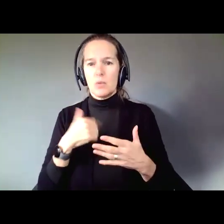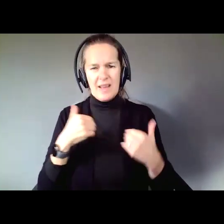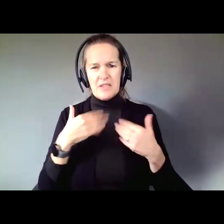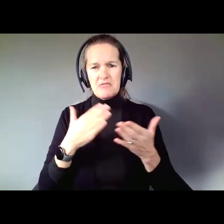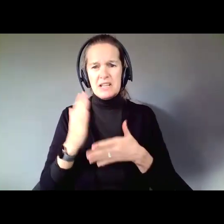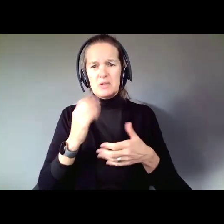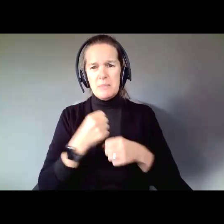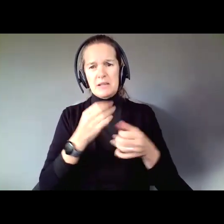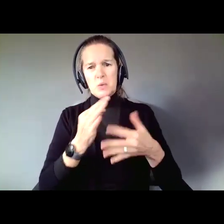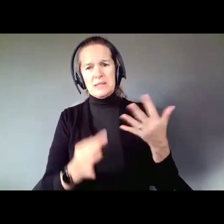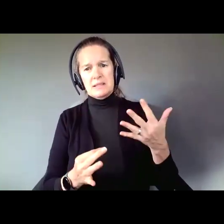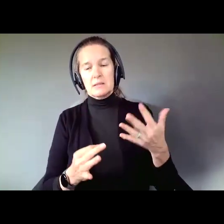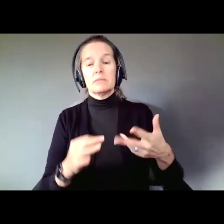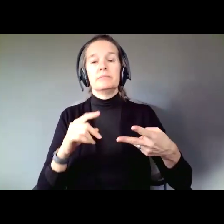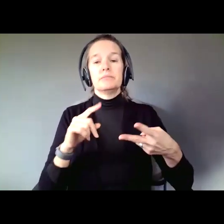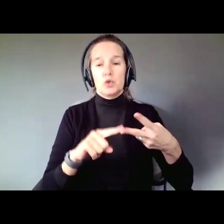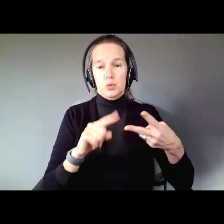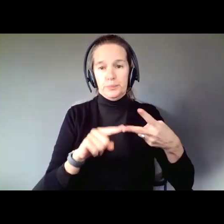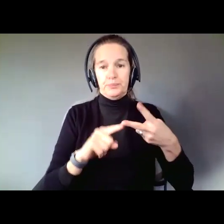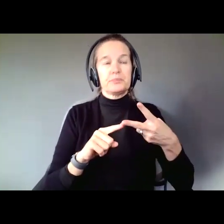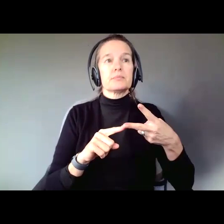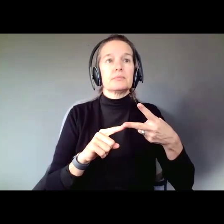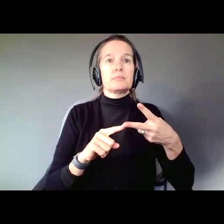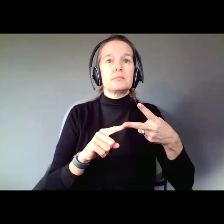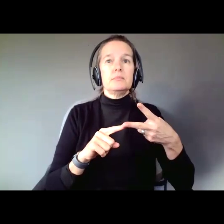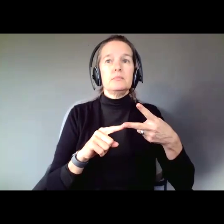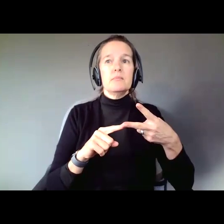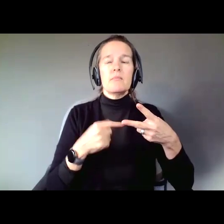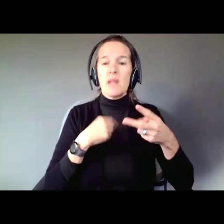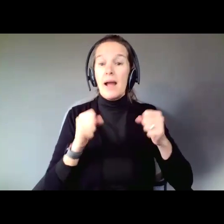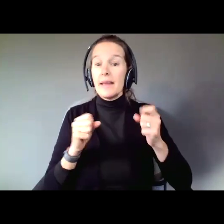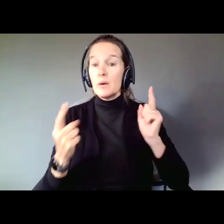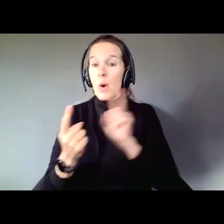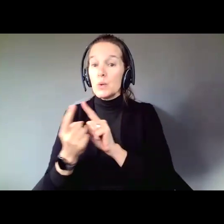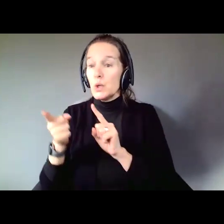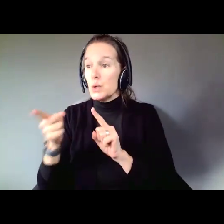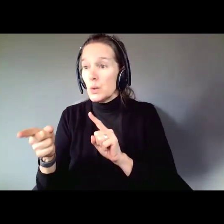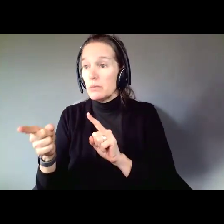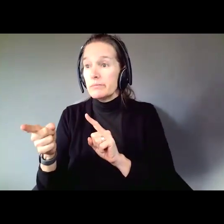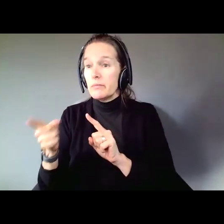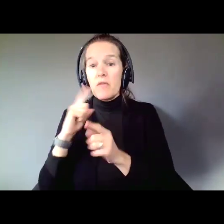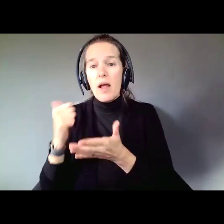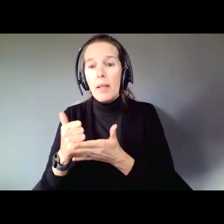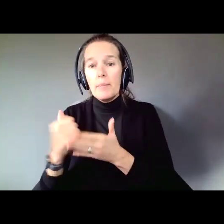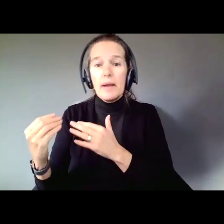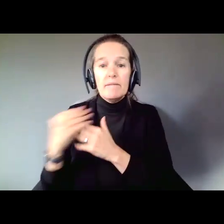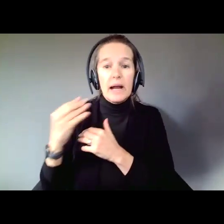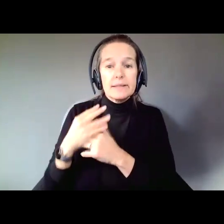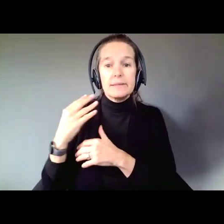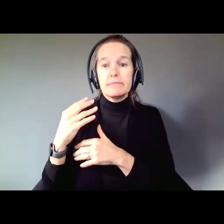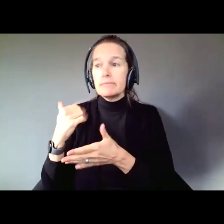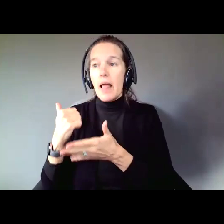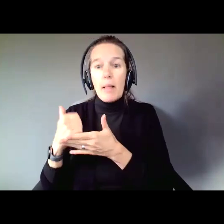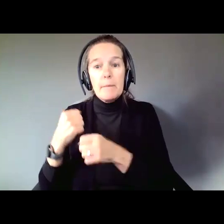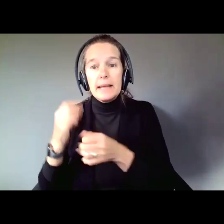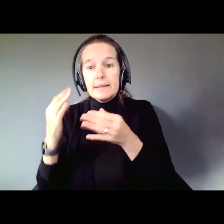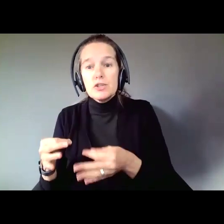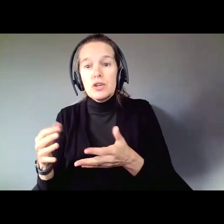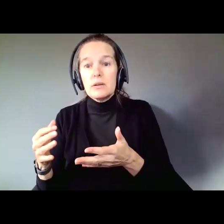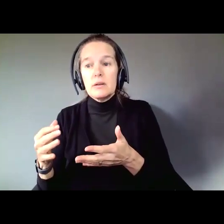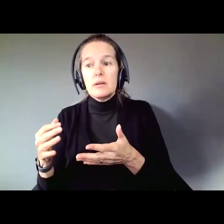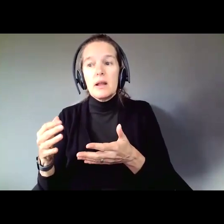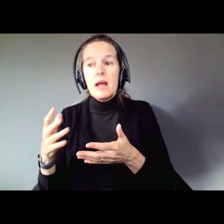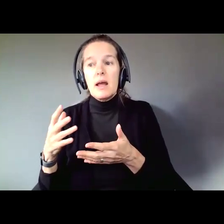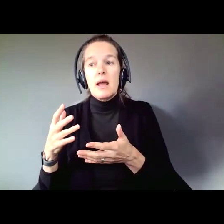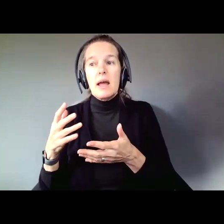Number two, I can go to you for help, I can ask you for advice, I can ask you for help making a decision without you saying you must not be able